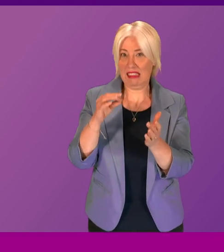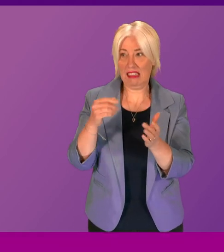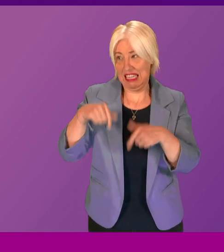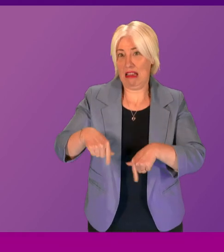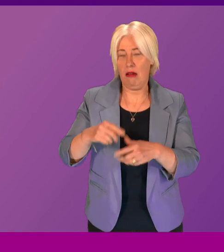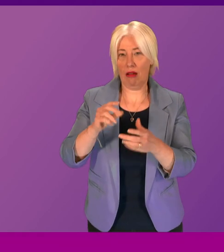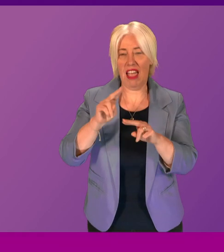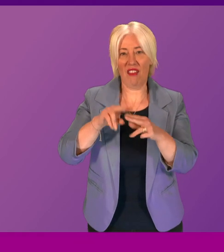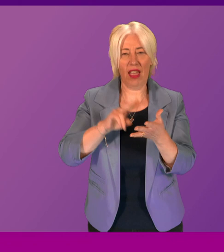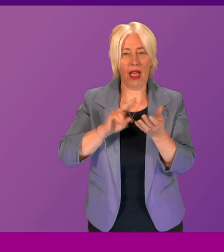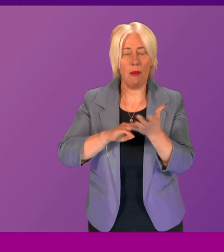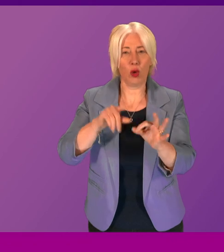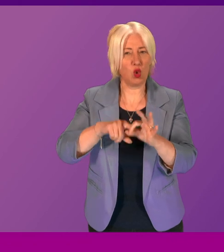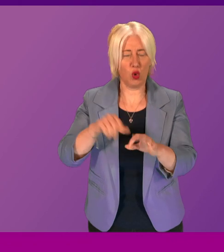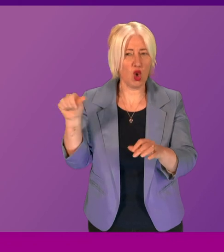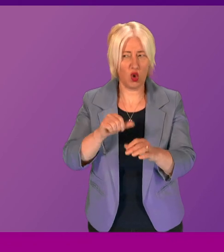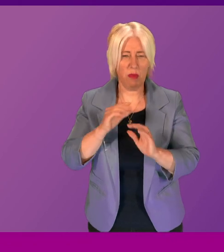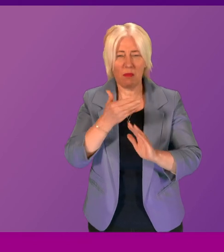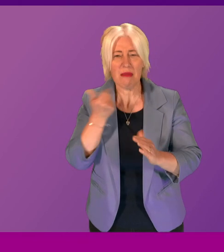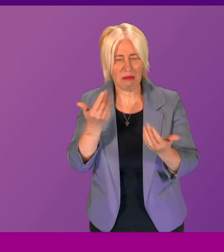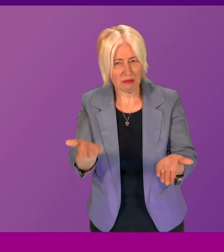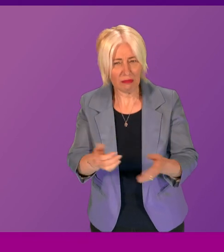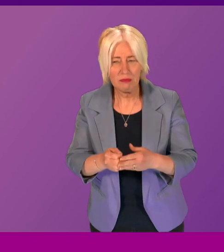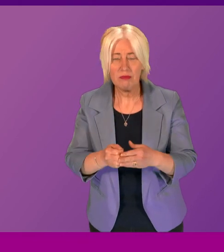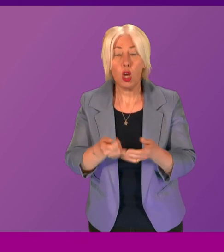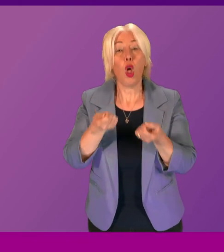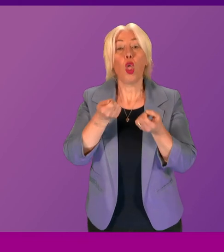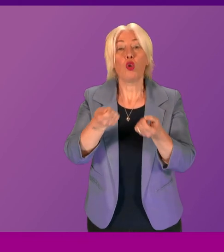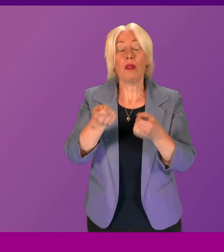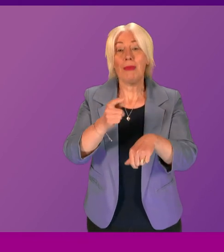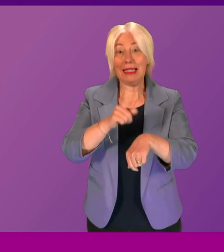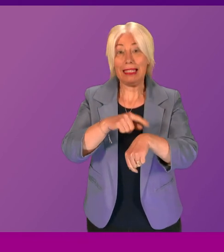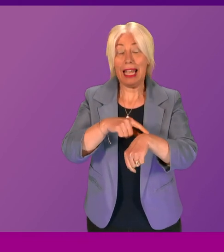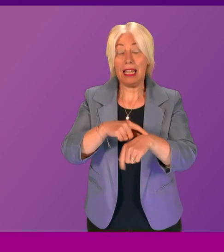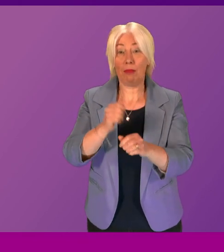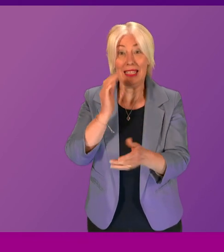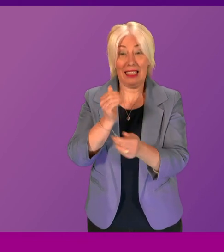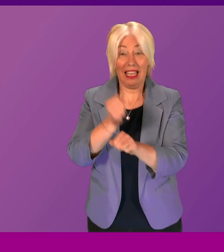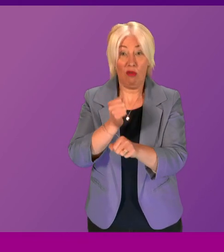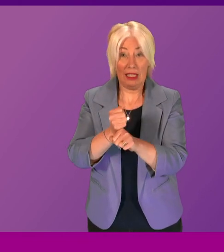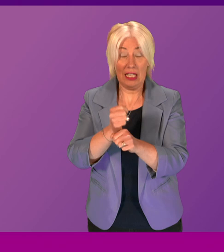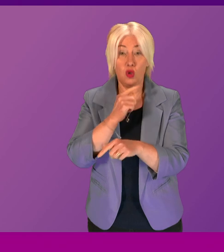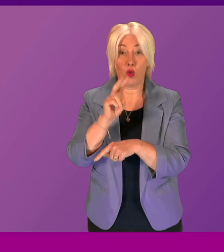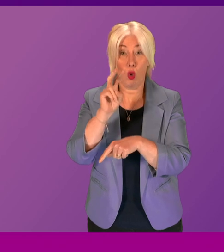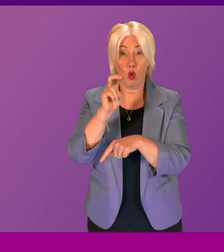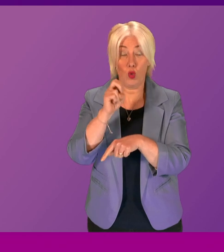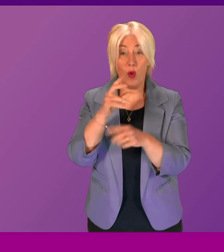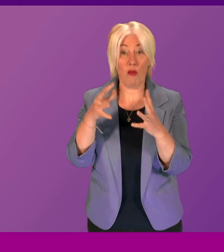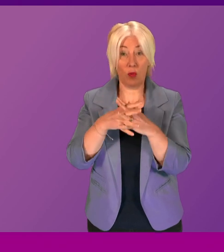The treatment time guarantee is a legally binding maximum waiting time of 12 weeks from referral to treatment.